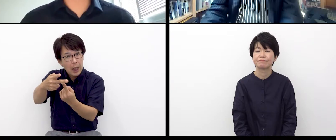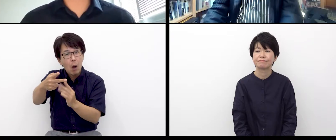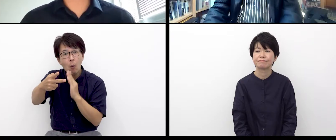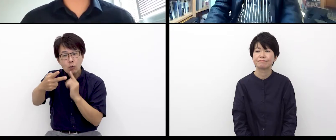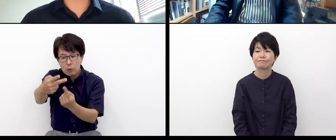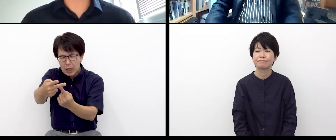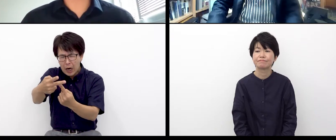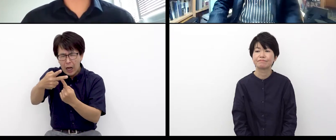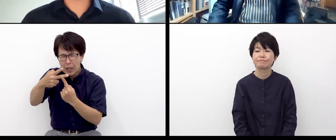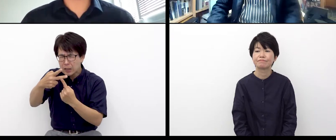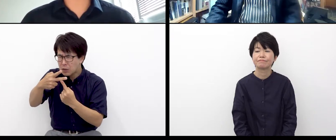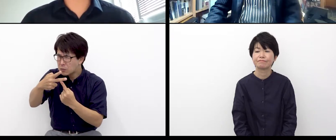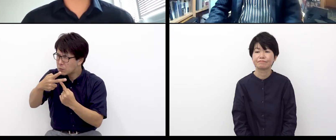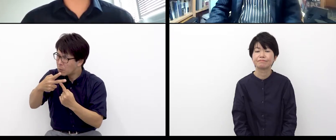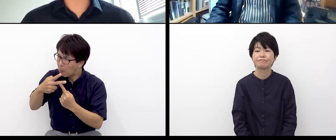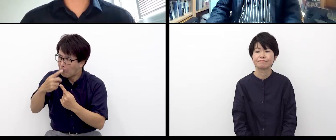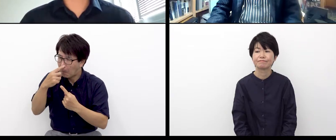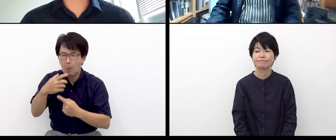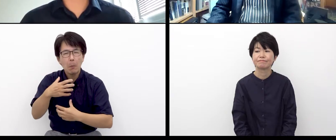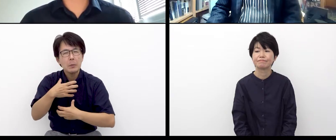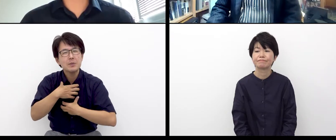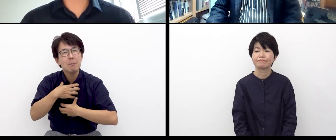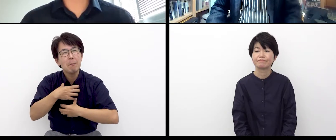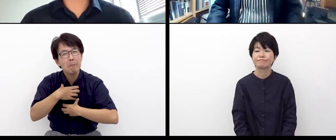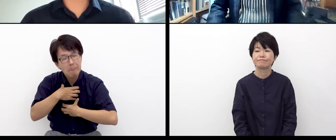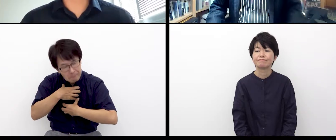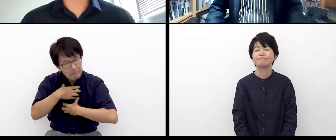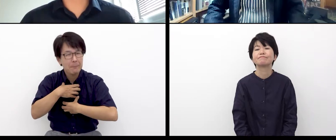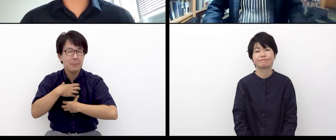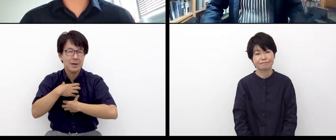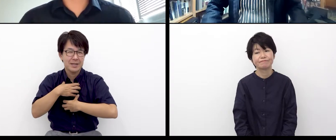he sends to them, and